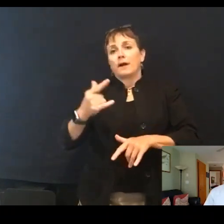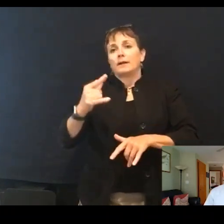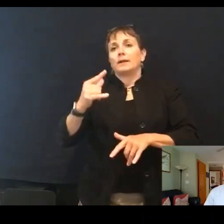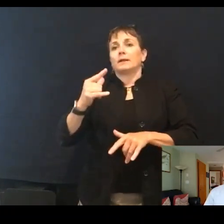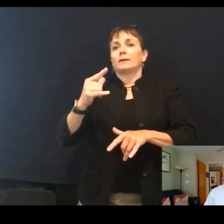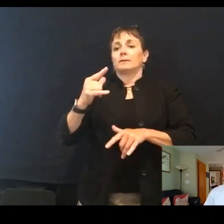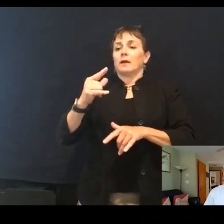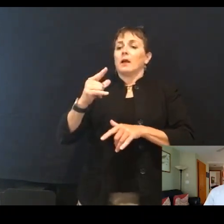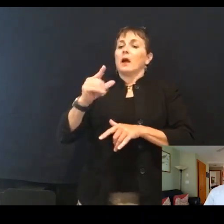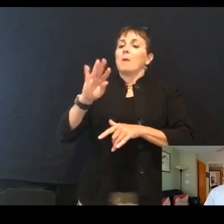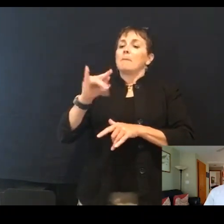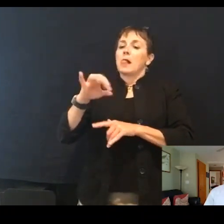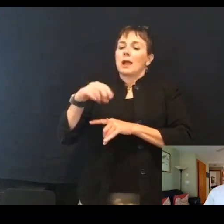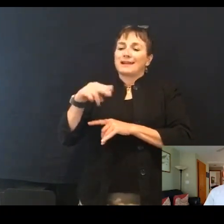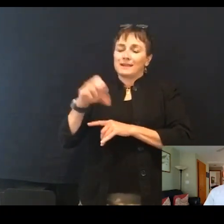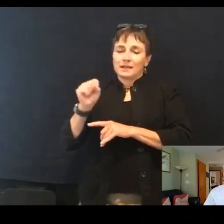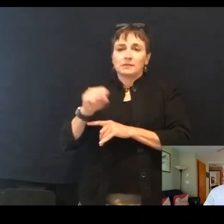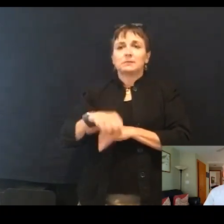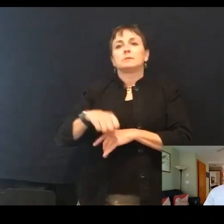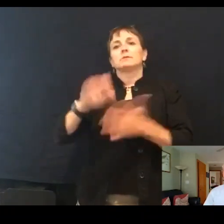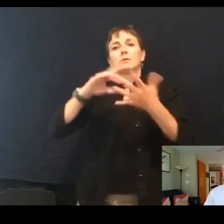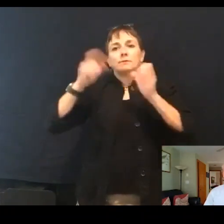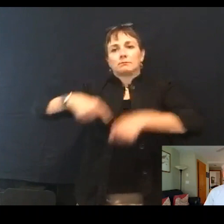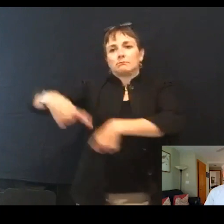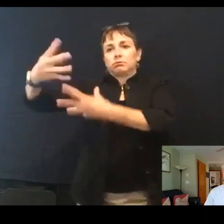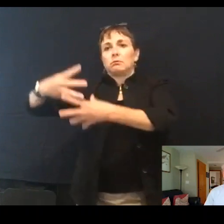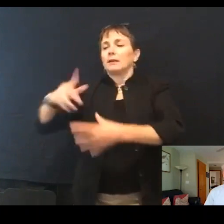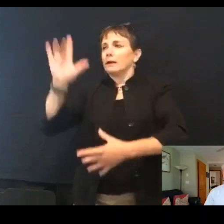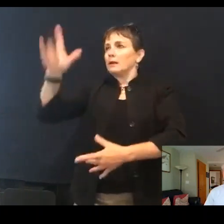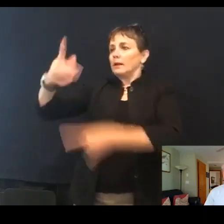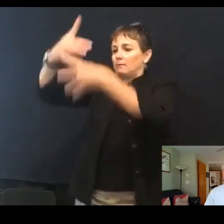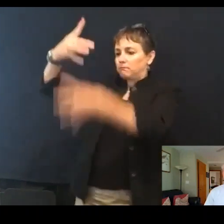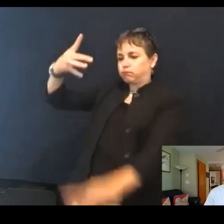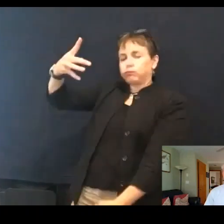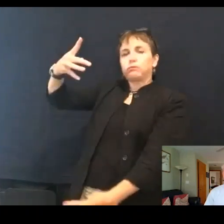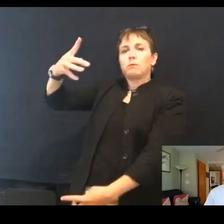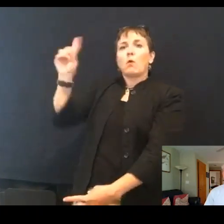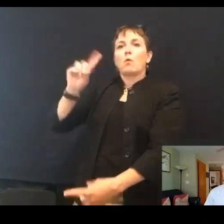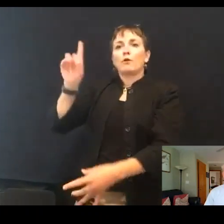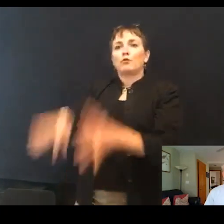and you will find there a dropdown that says Open Access Genetic Testing Program.